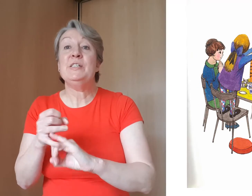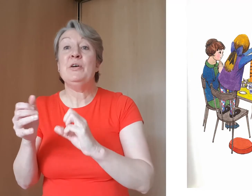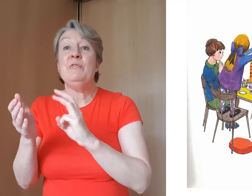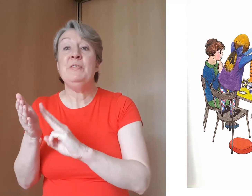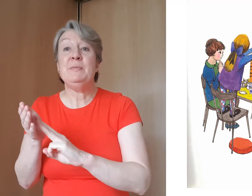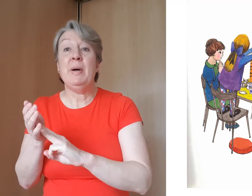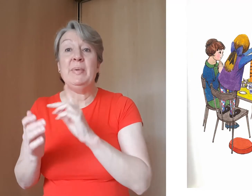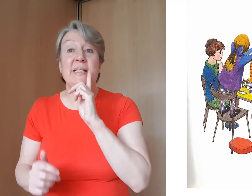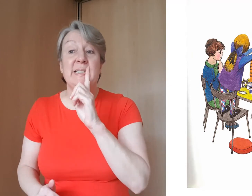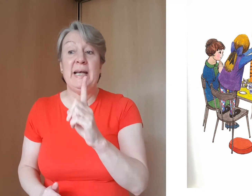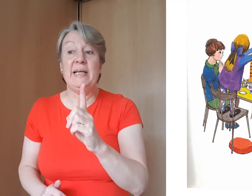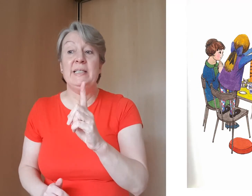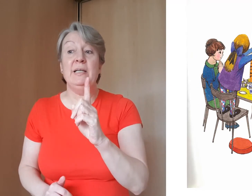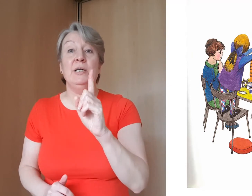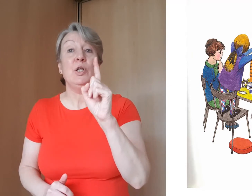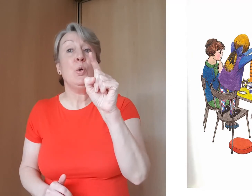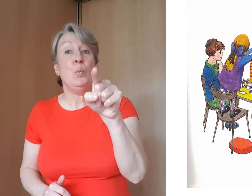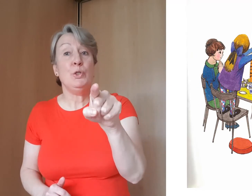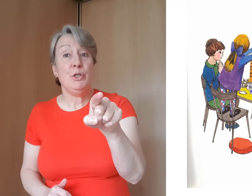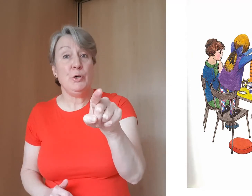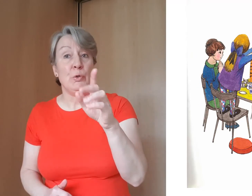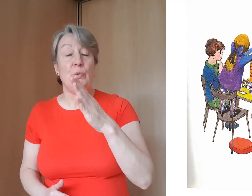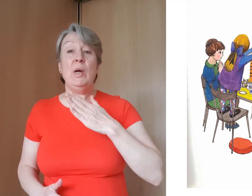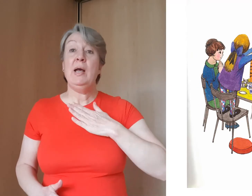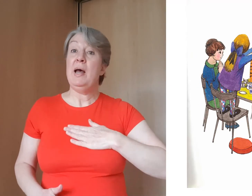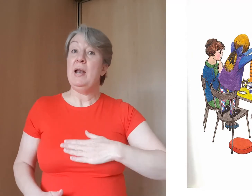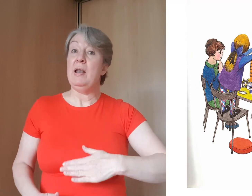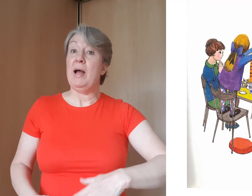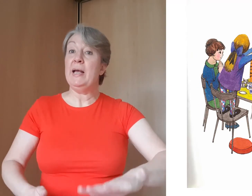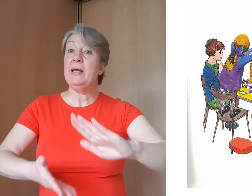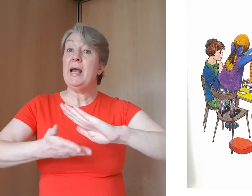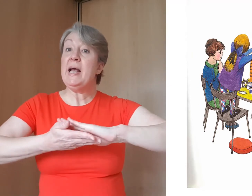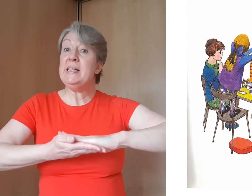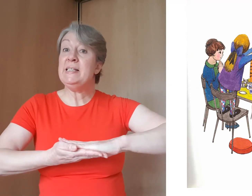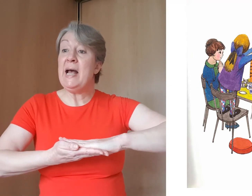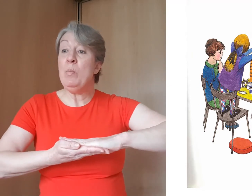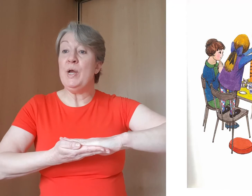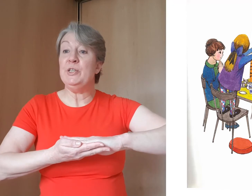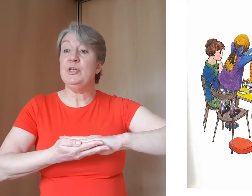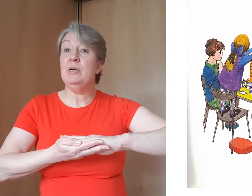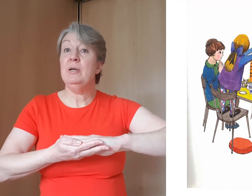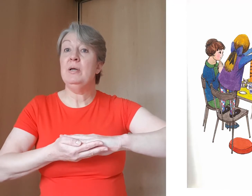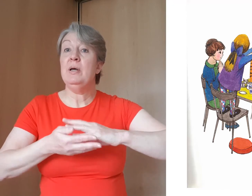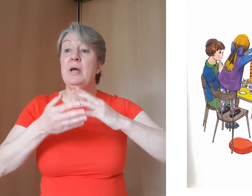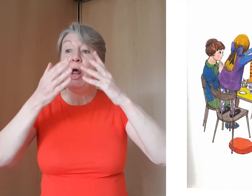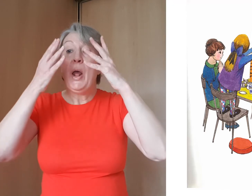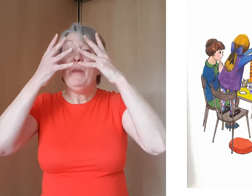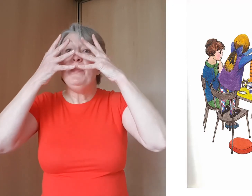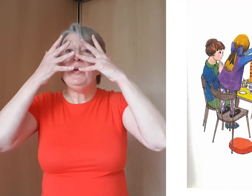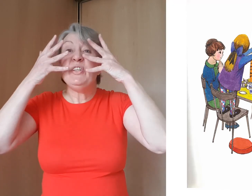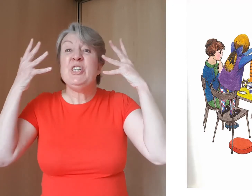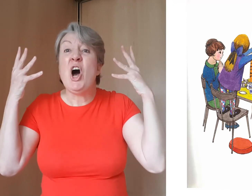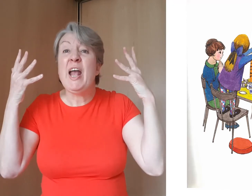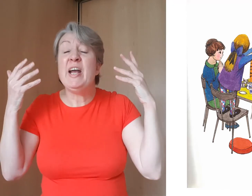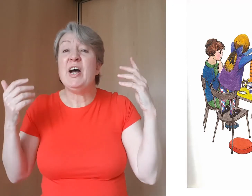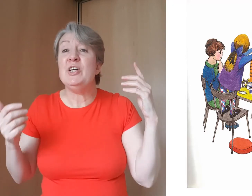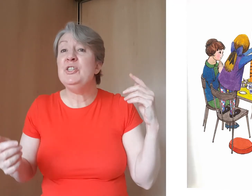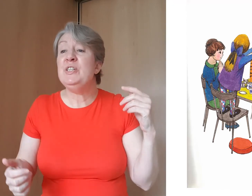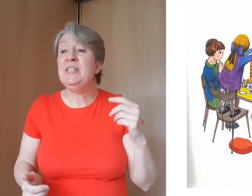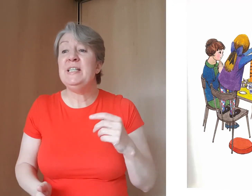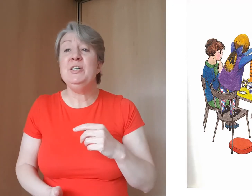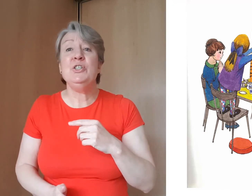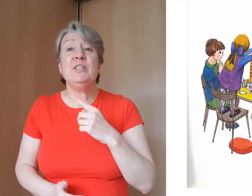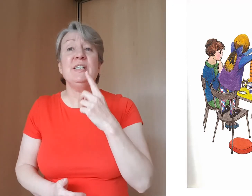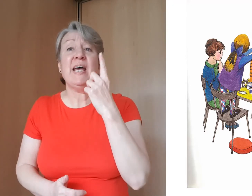Sophie's mummy said "would you like a sandwich?", but the tiger didn't just take